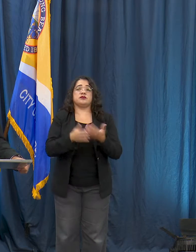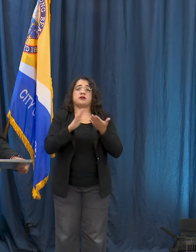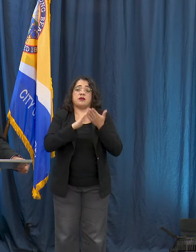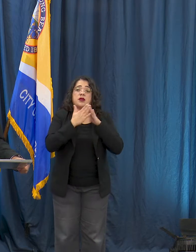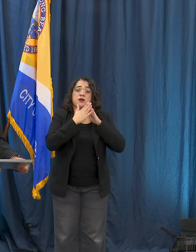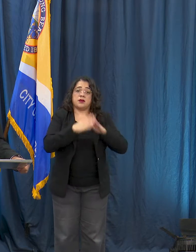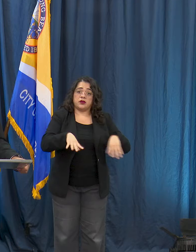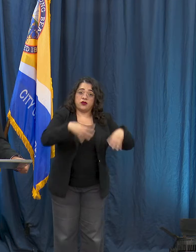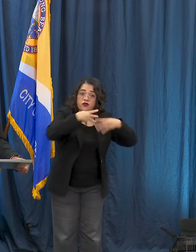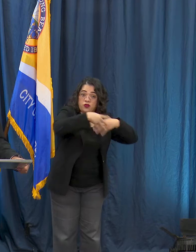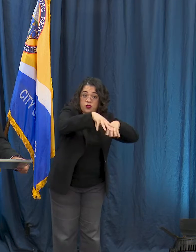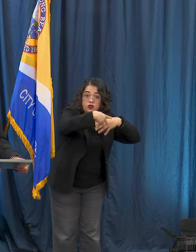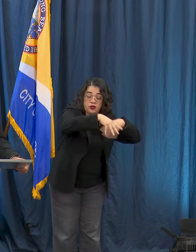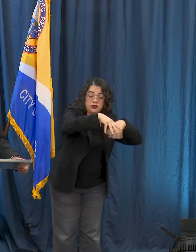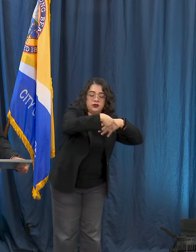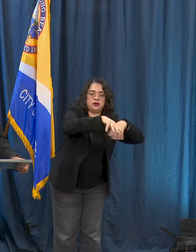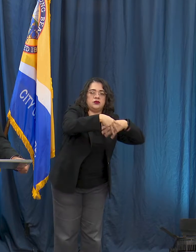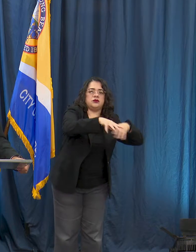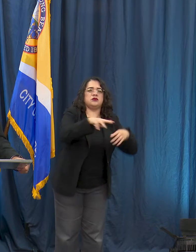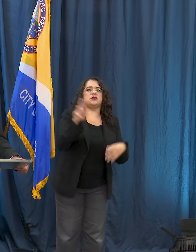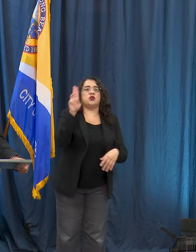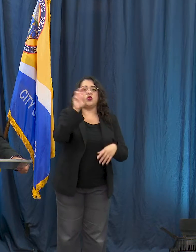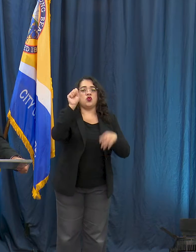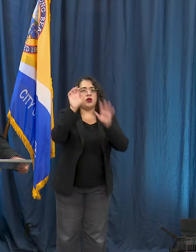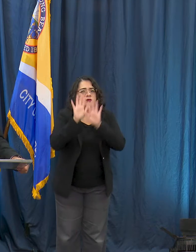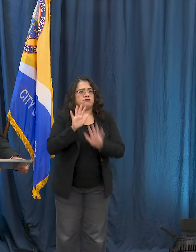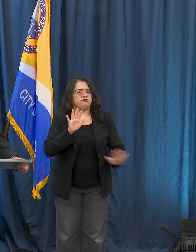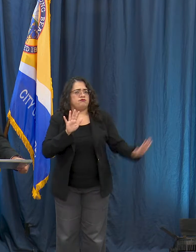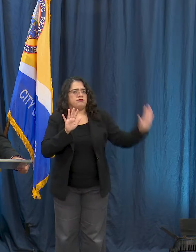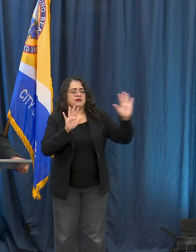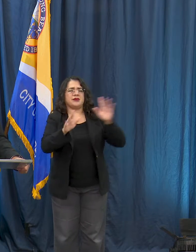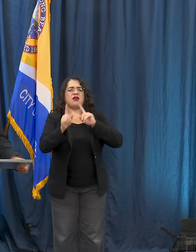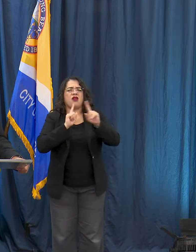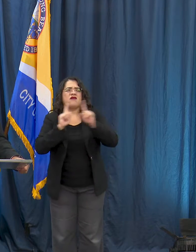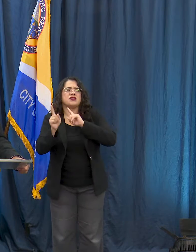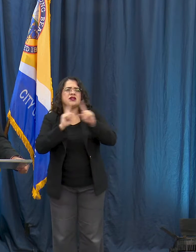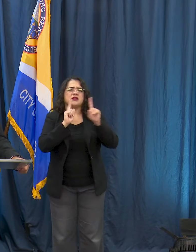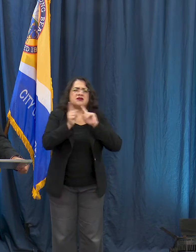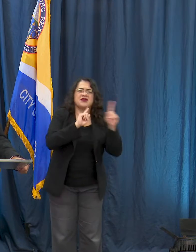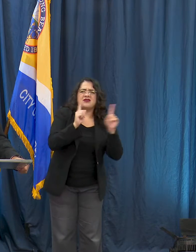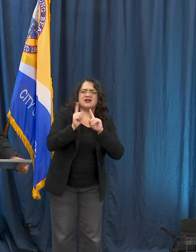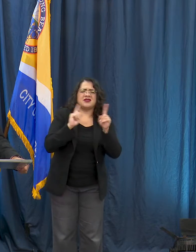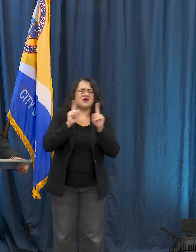are happening across the country and the conversations that are happening around racial justice here at home